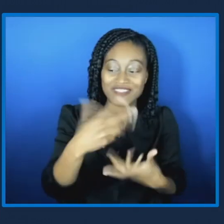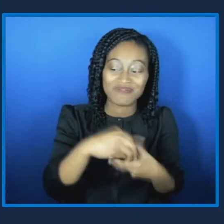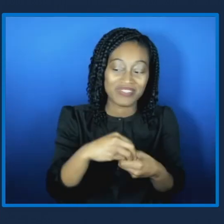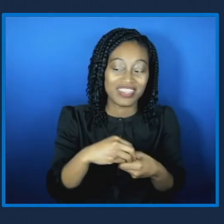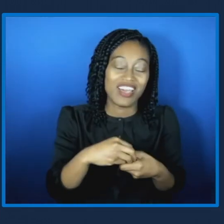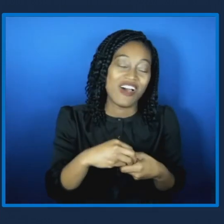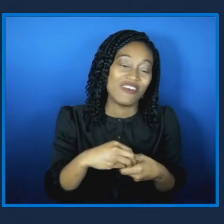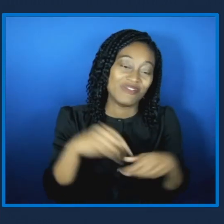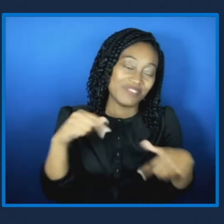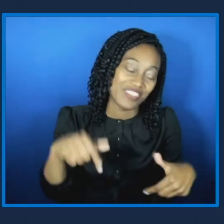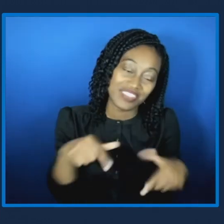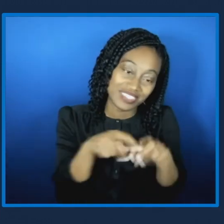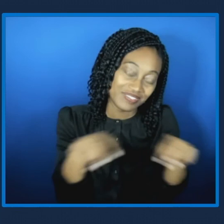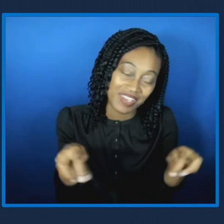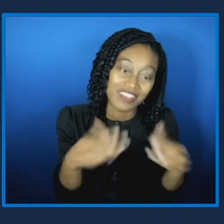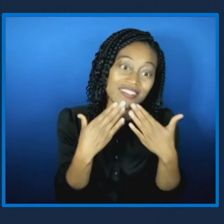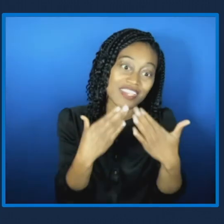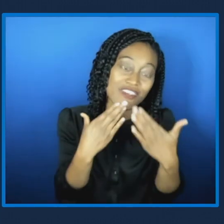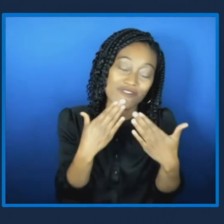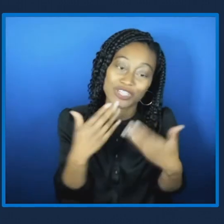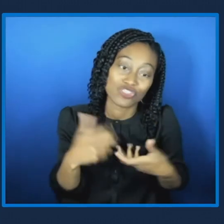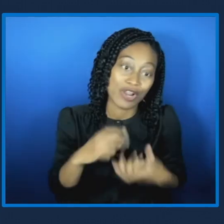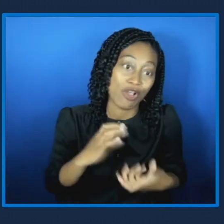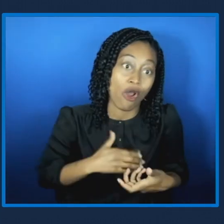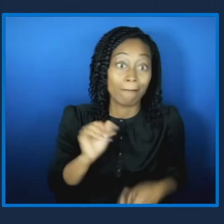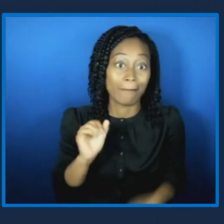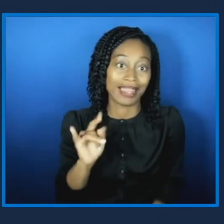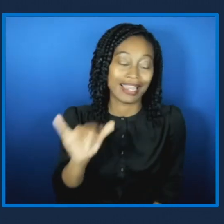at the Ability Summit and thank you for all the work you do in your communities.